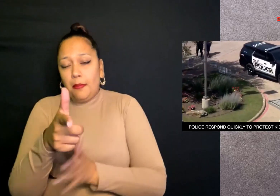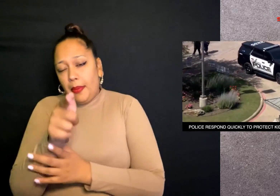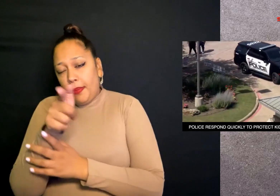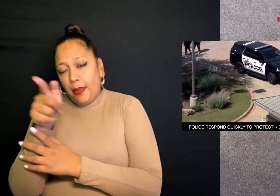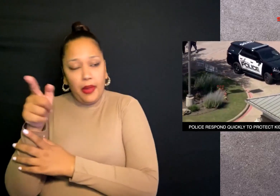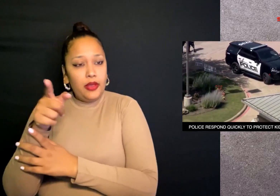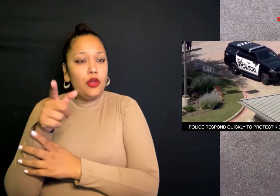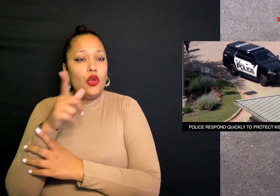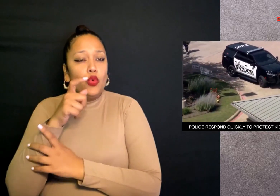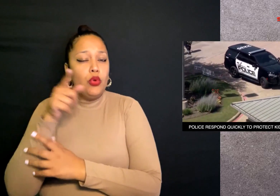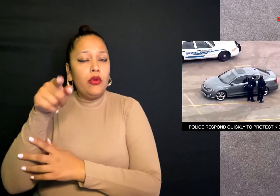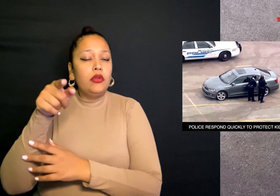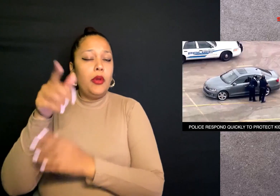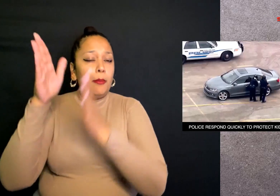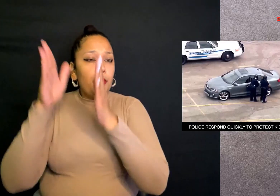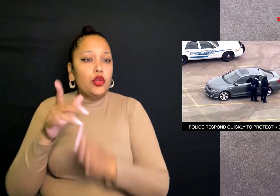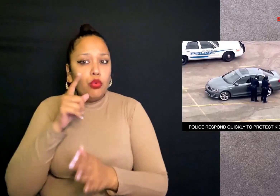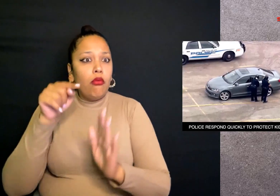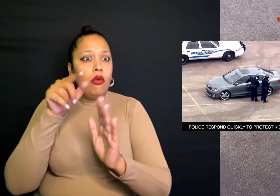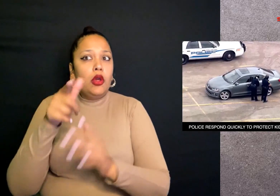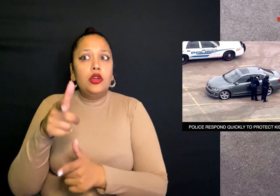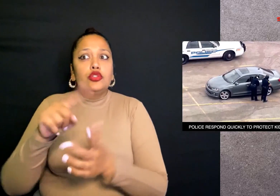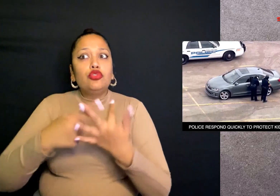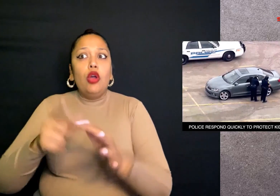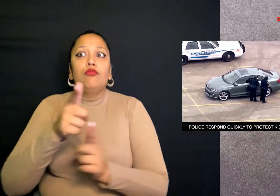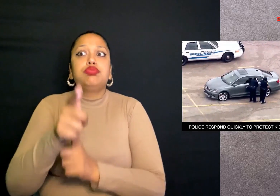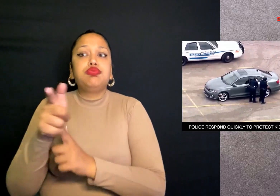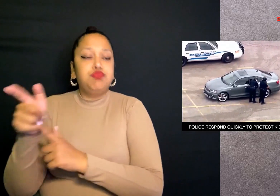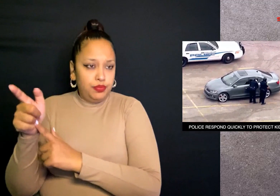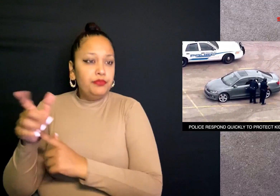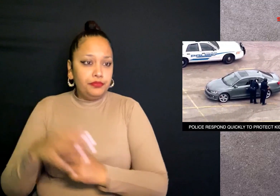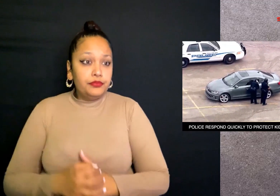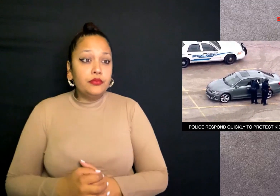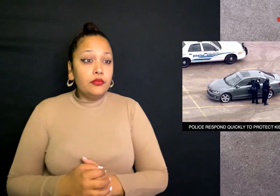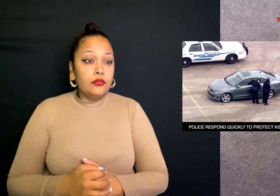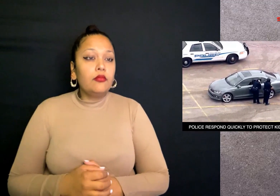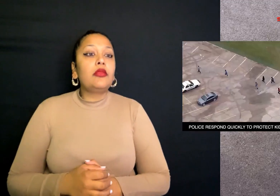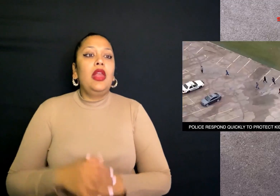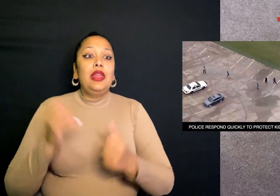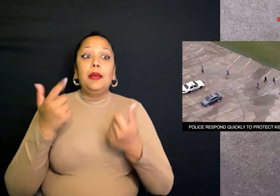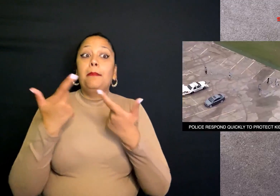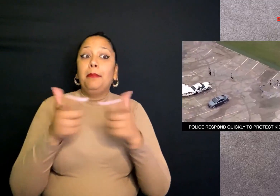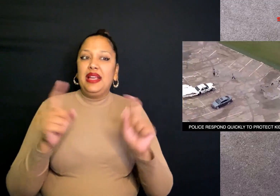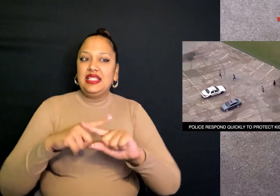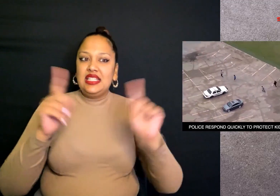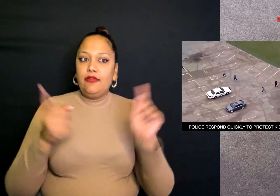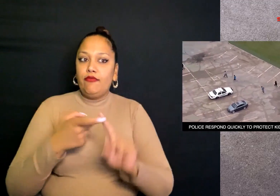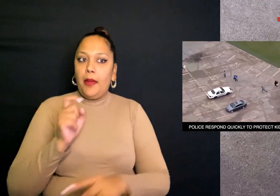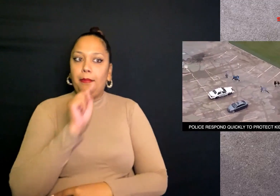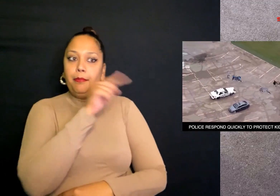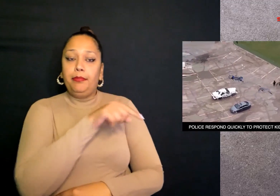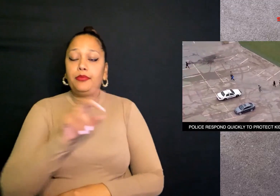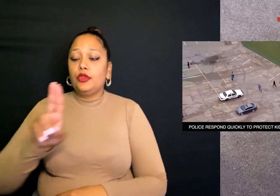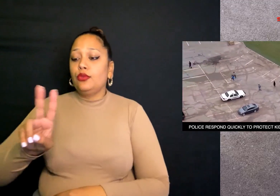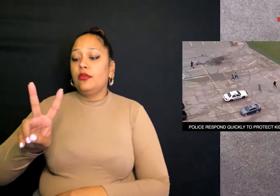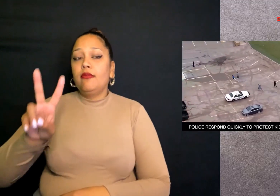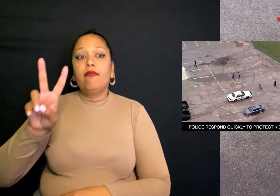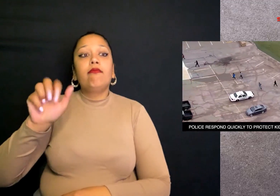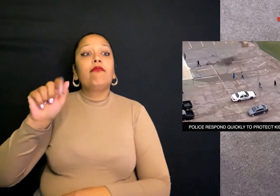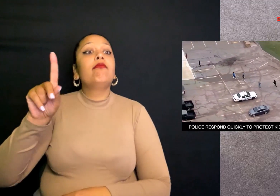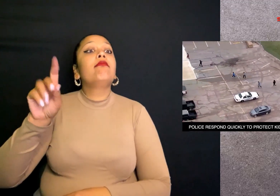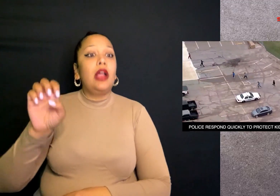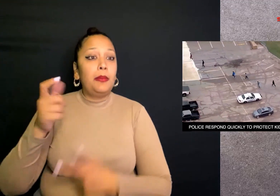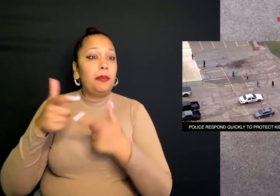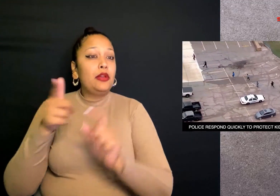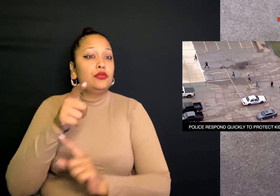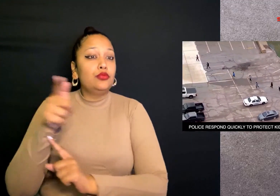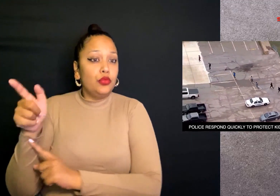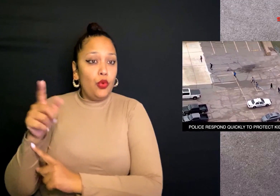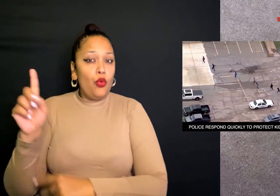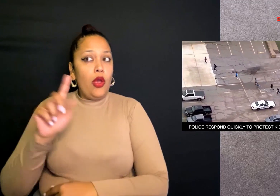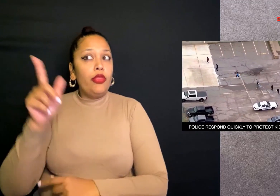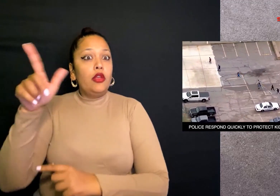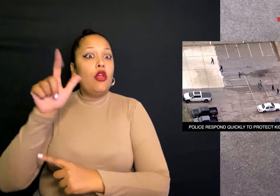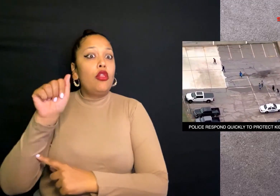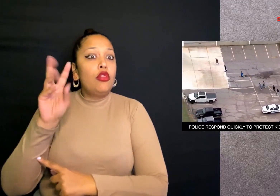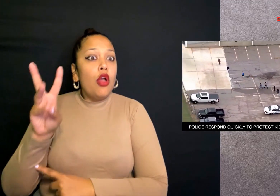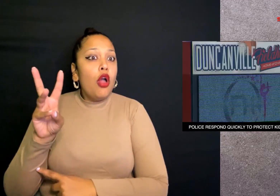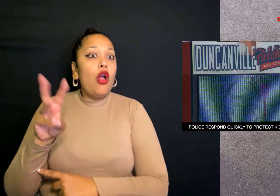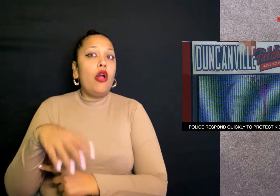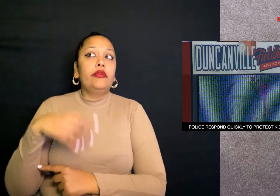responded swiftly shooting and killing the suspects it's a big difference to the Uvalde